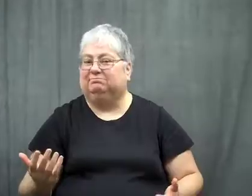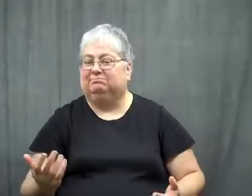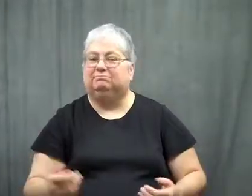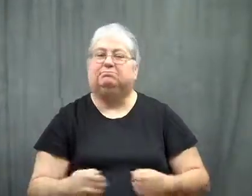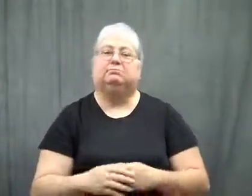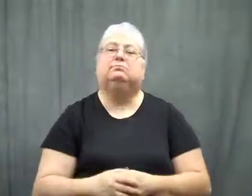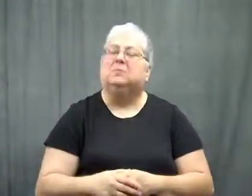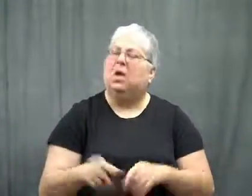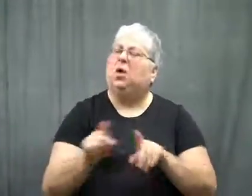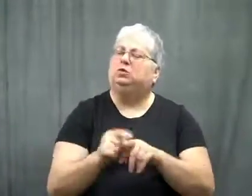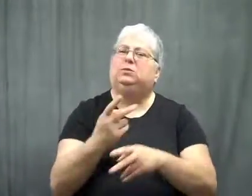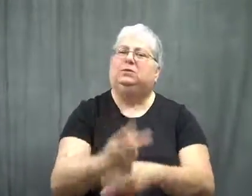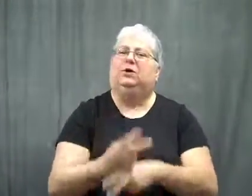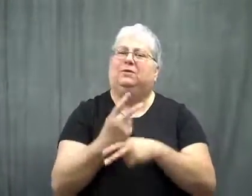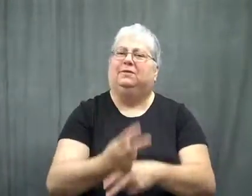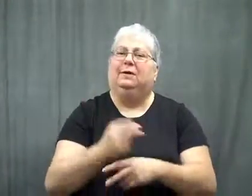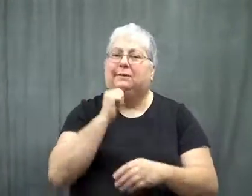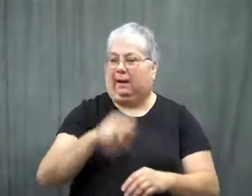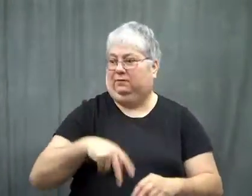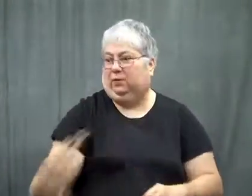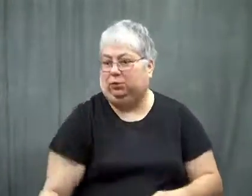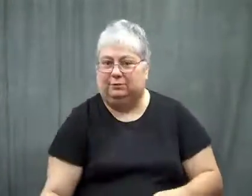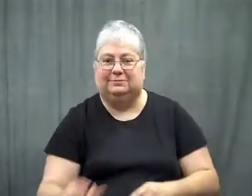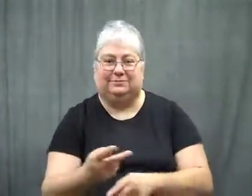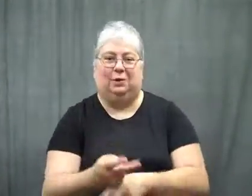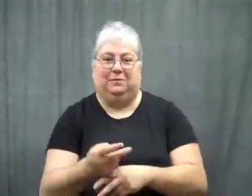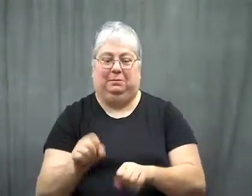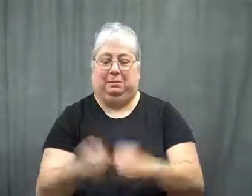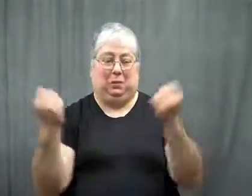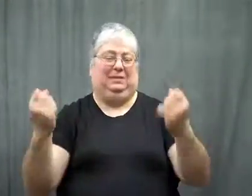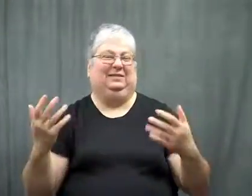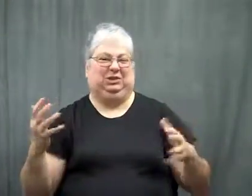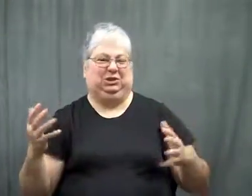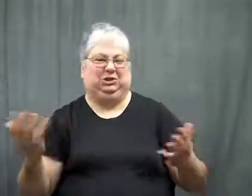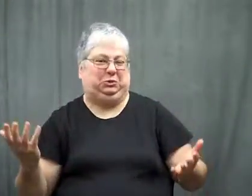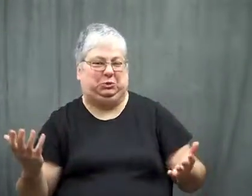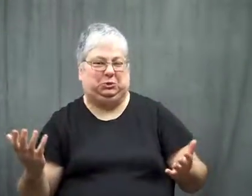Be careful not to fall. You don't want to break any bones.